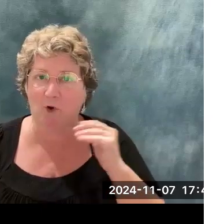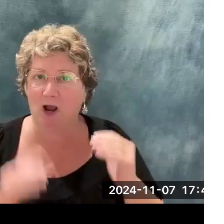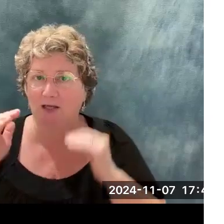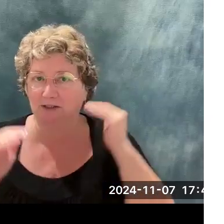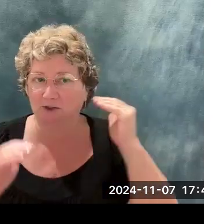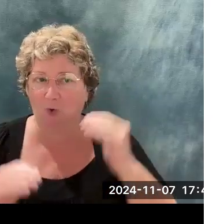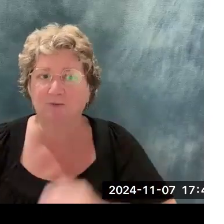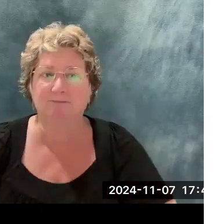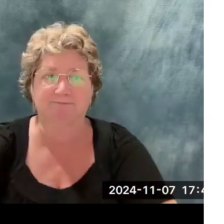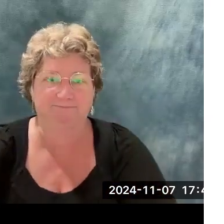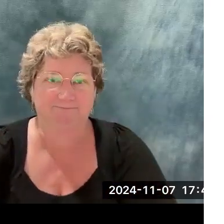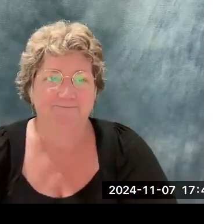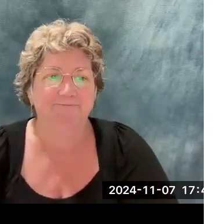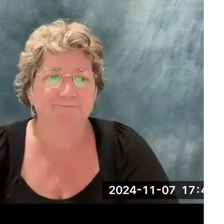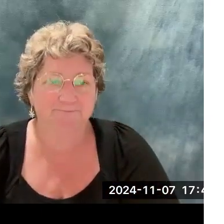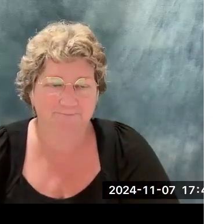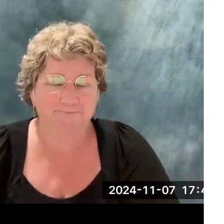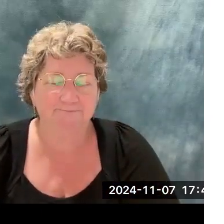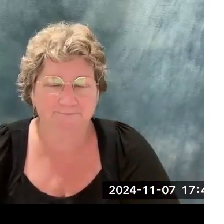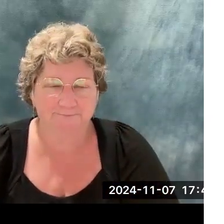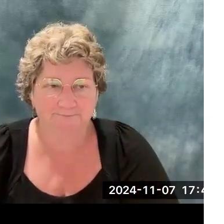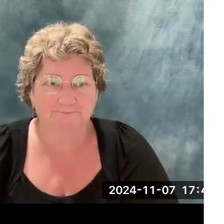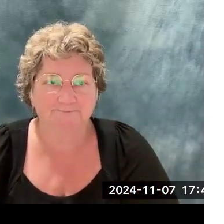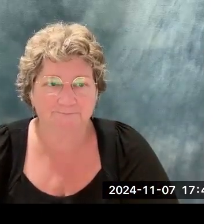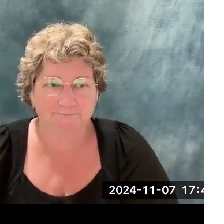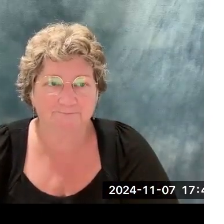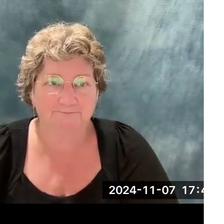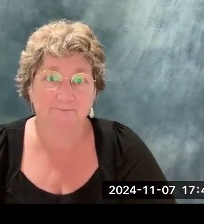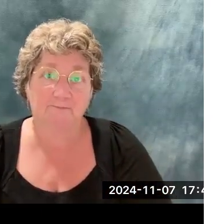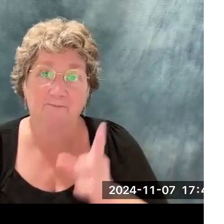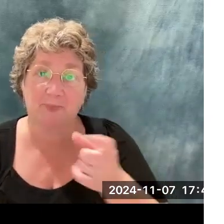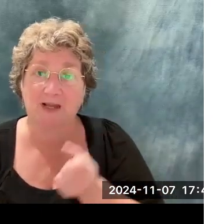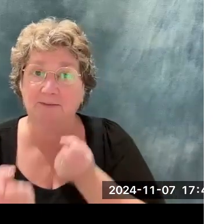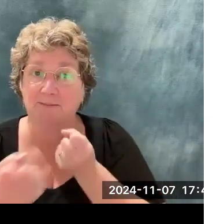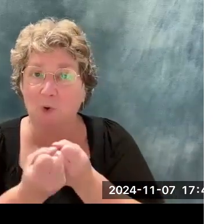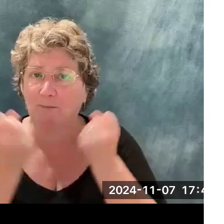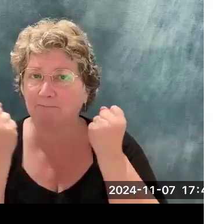They are supporting quite a large number of